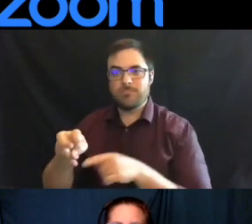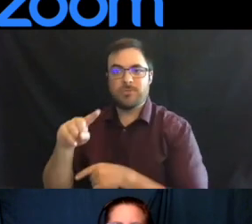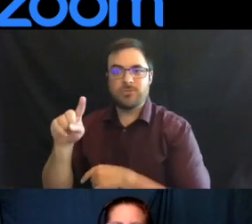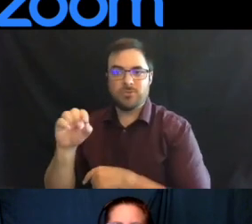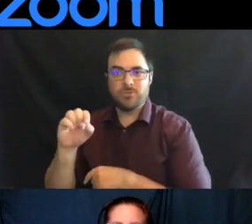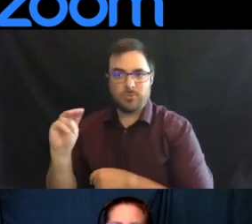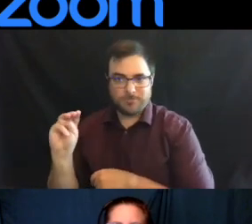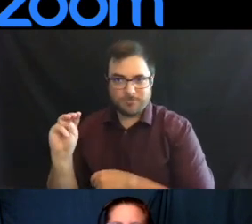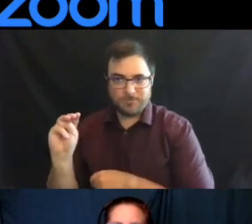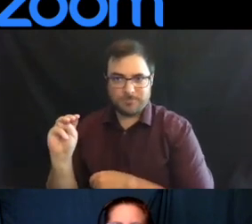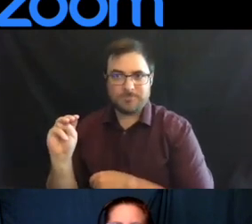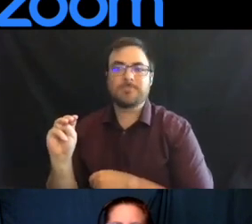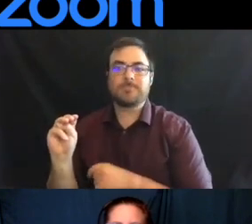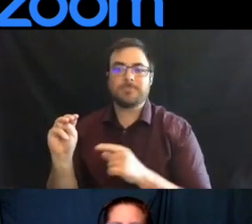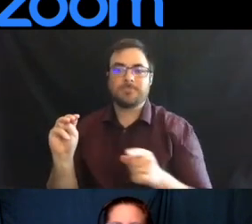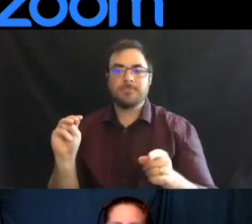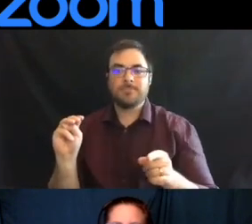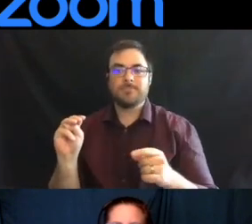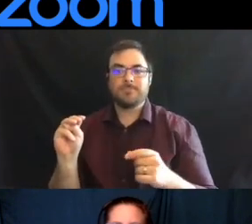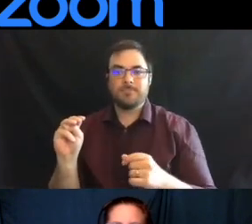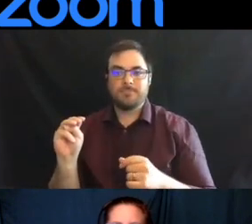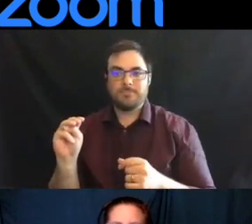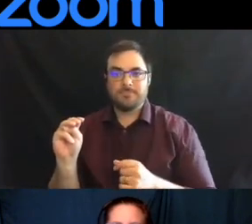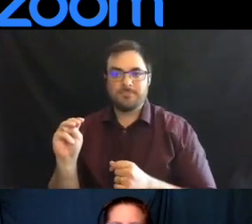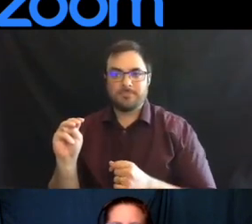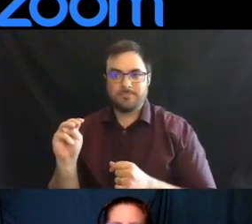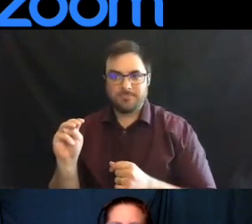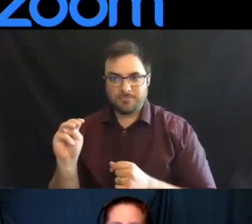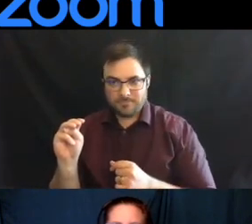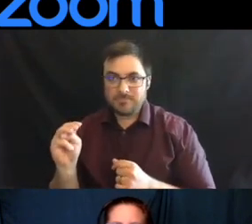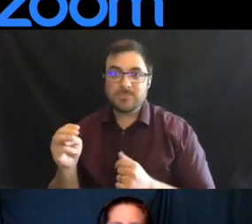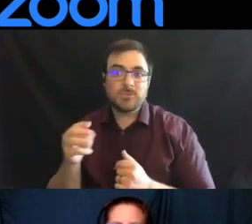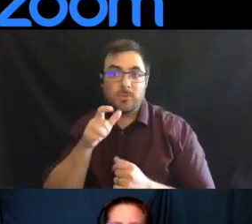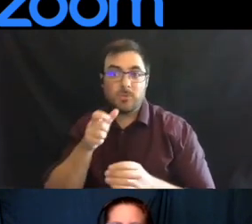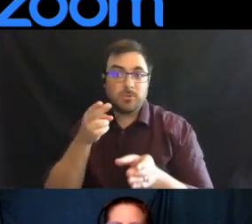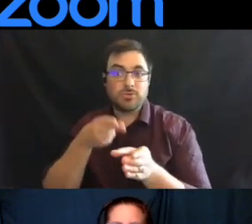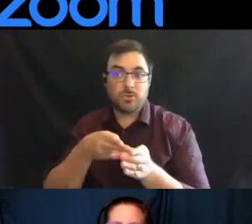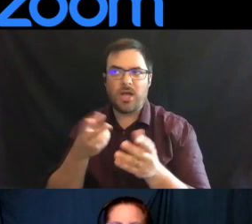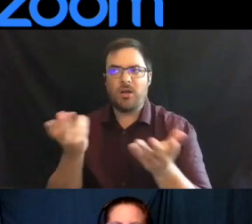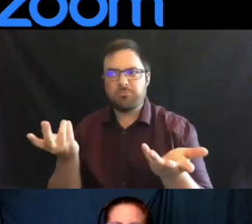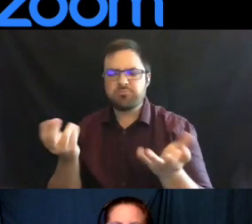the number of people that come on is very manageable. So it's really nice that,